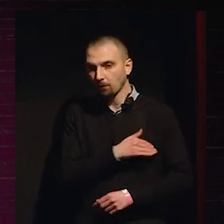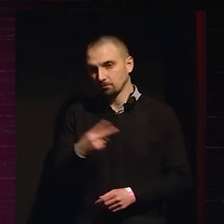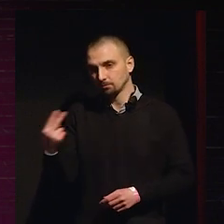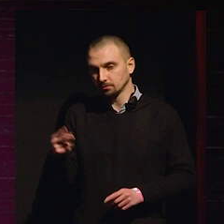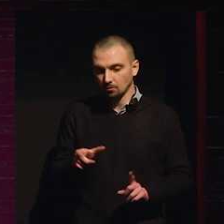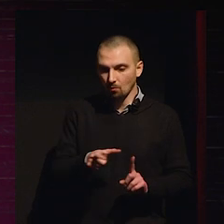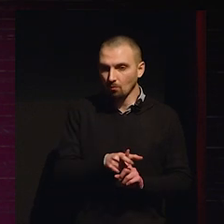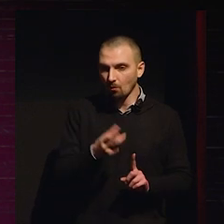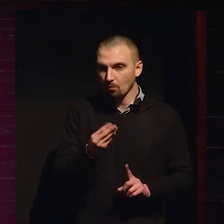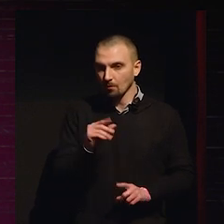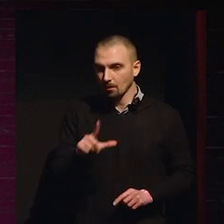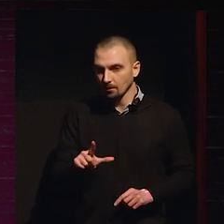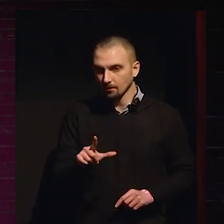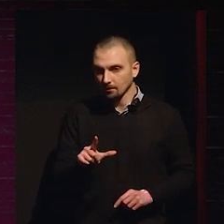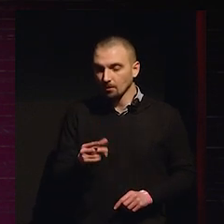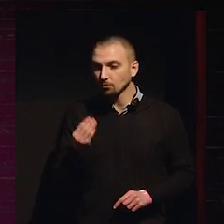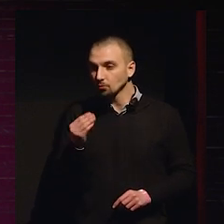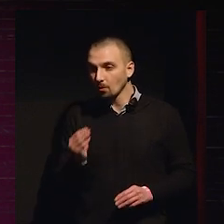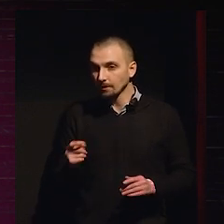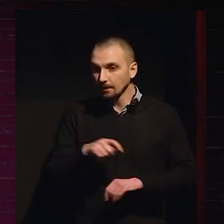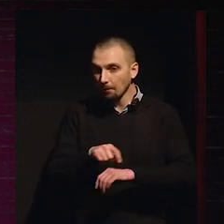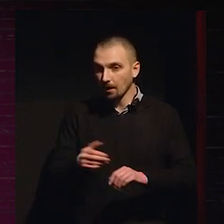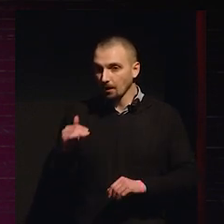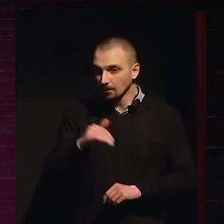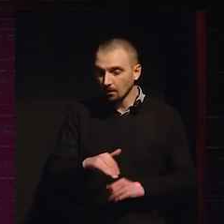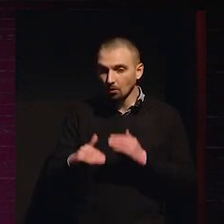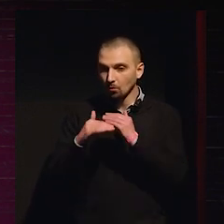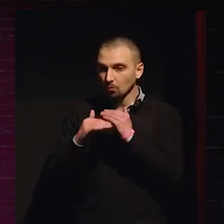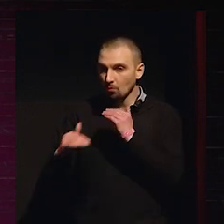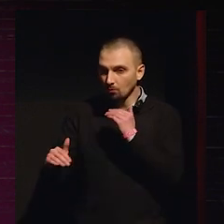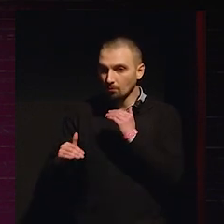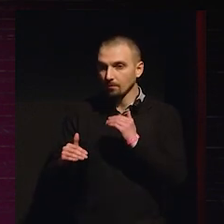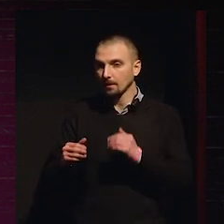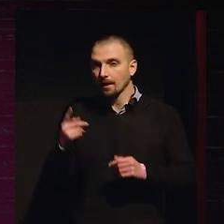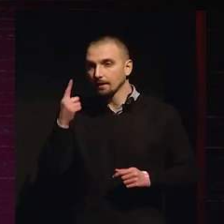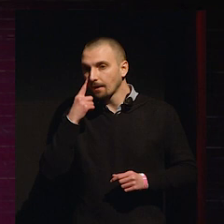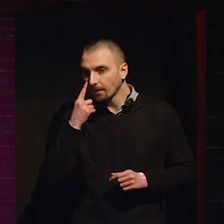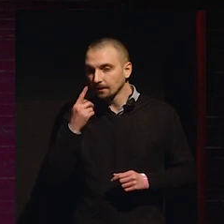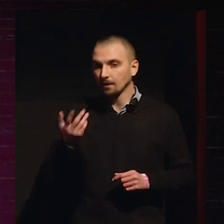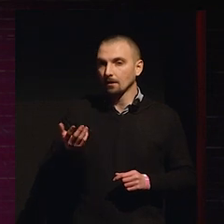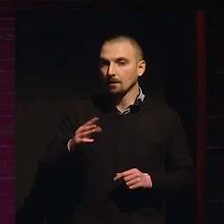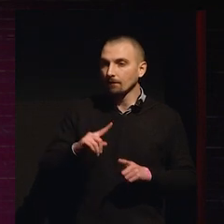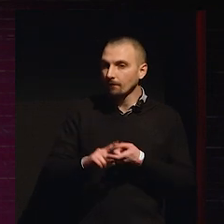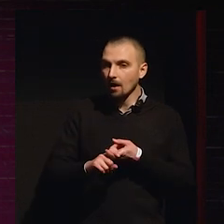You are their tongue, and you are responsible for protecting them from the society,